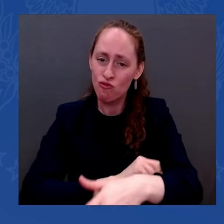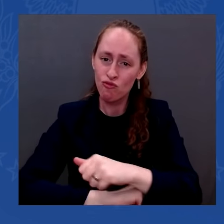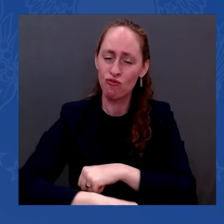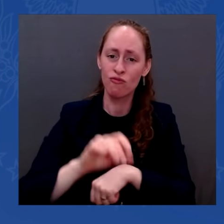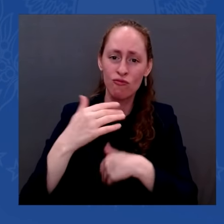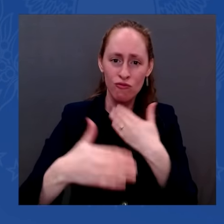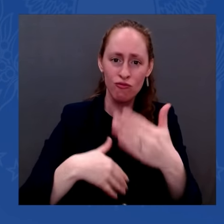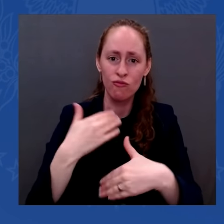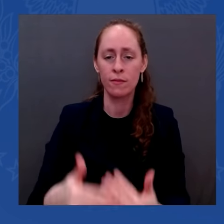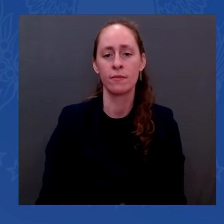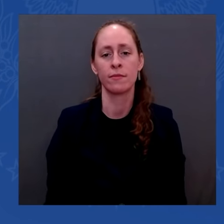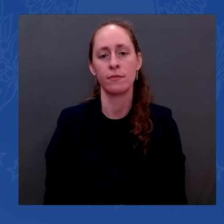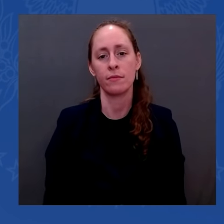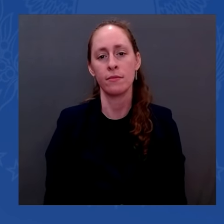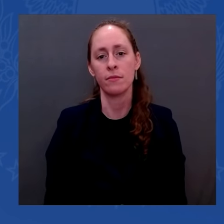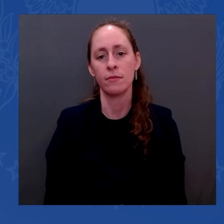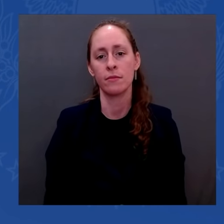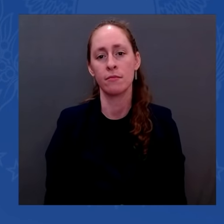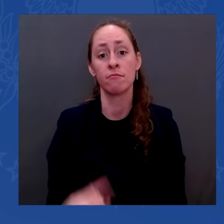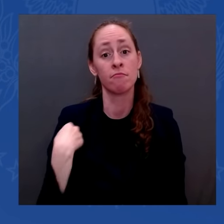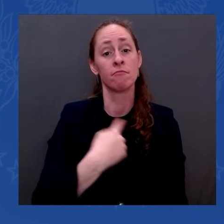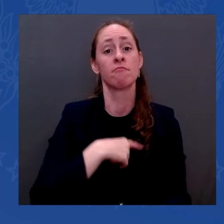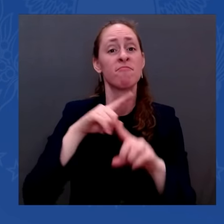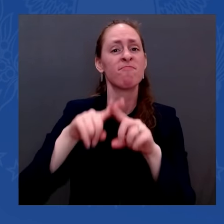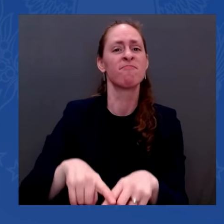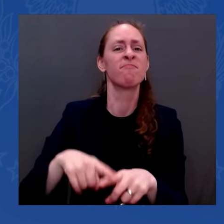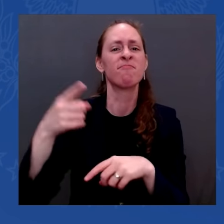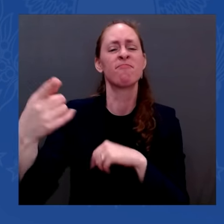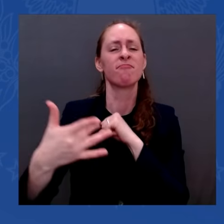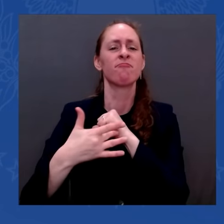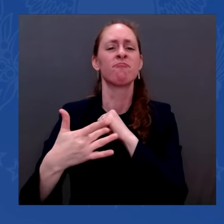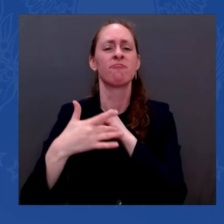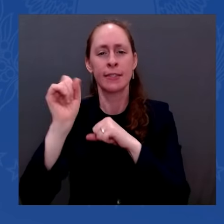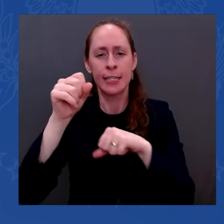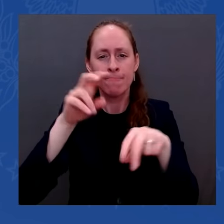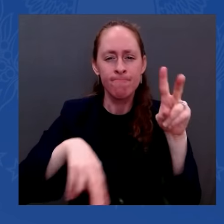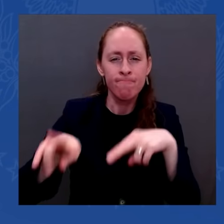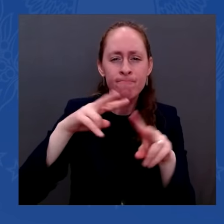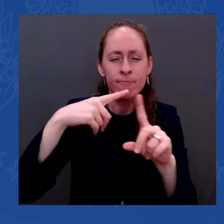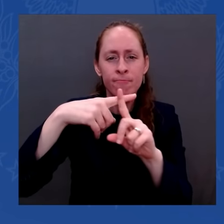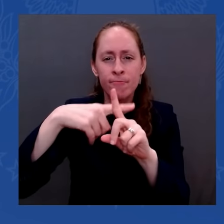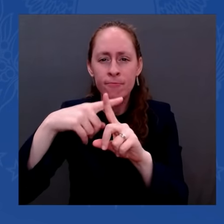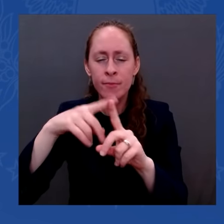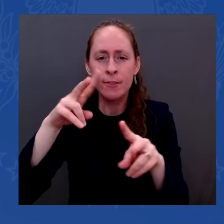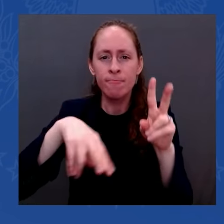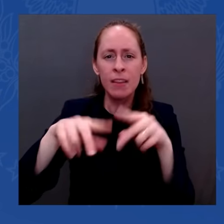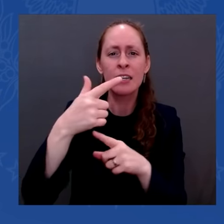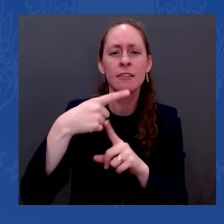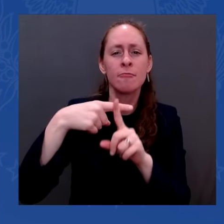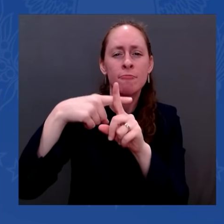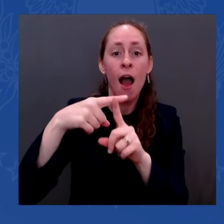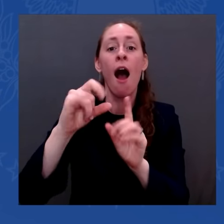and we're currently operating 10 geothermal plants by bringing superheated brine from several miles